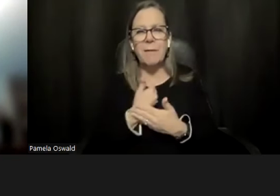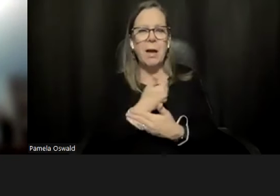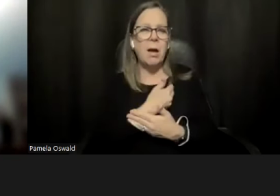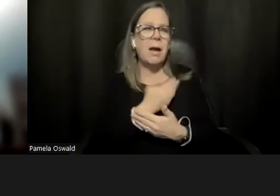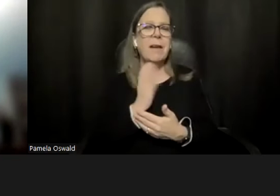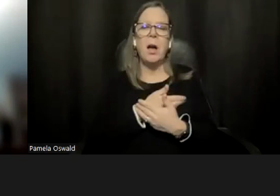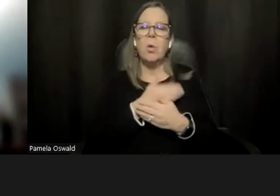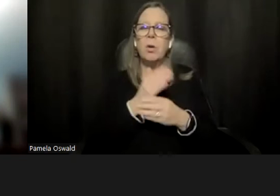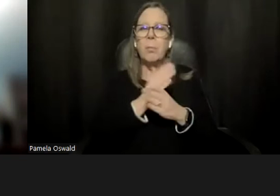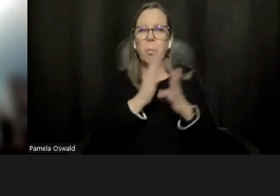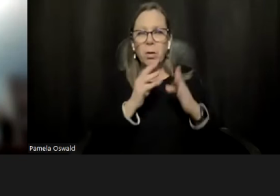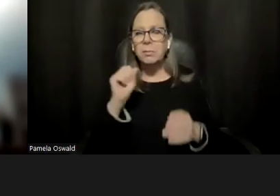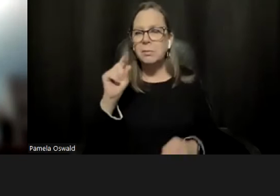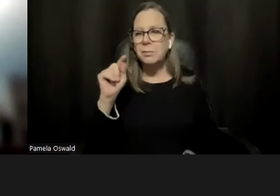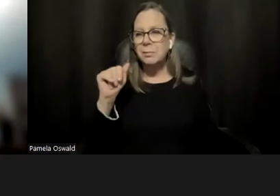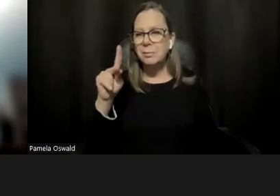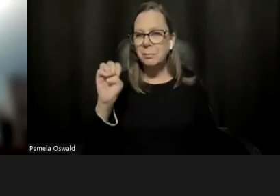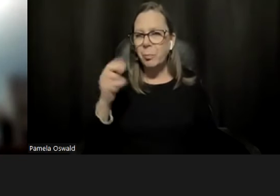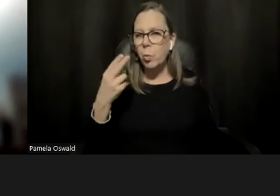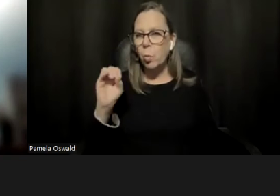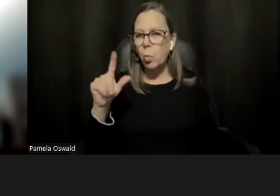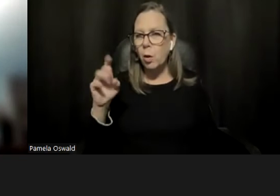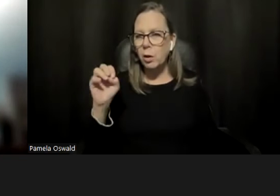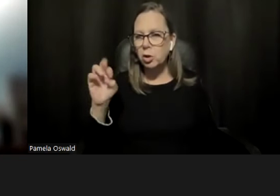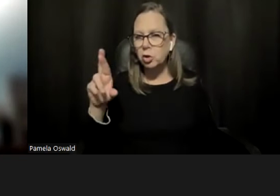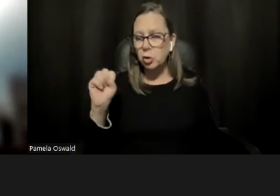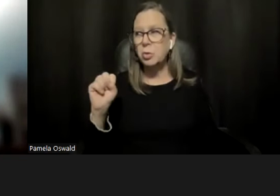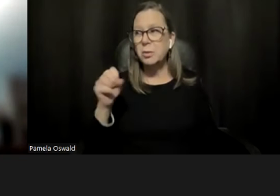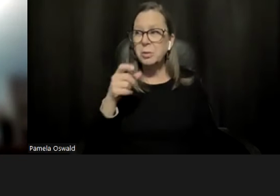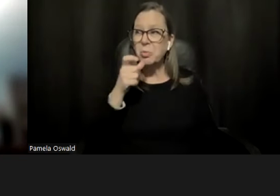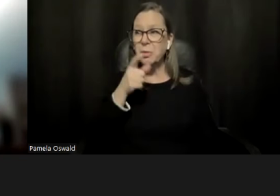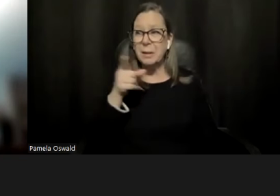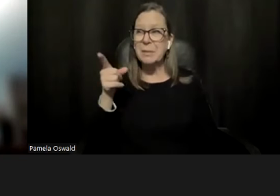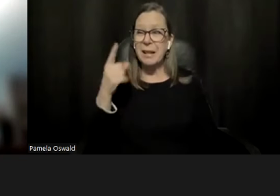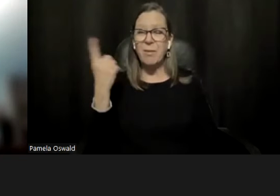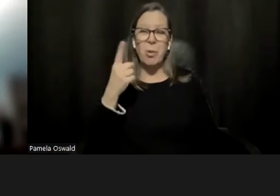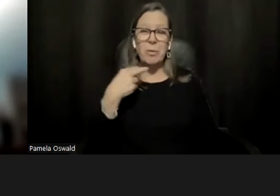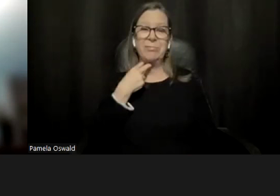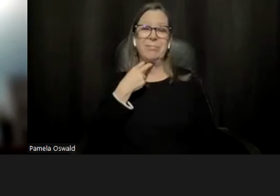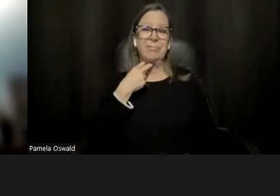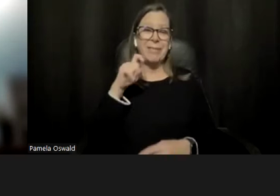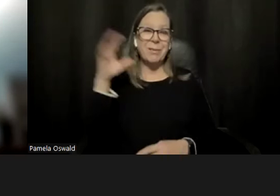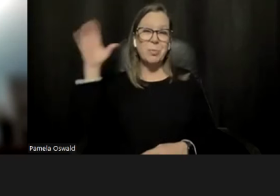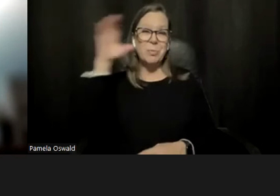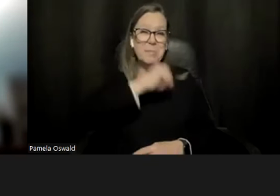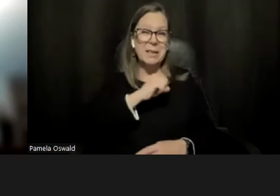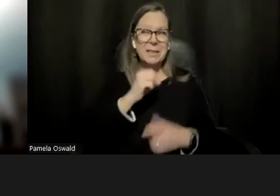consistently have to miss this meeting to start having a voice in the plan.